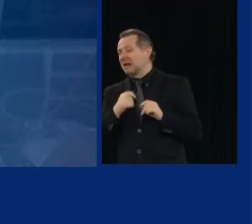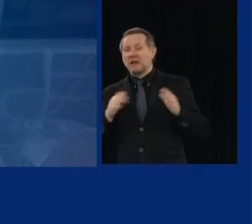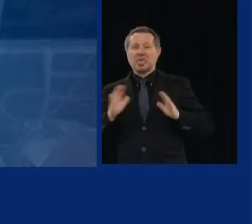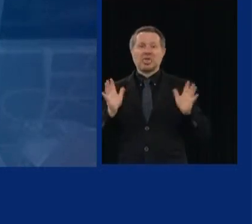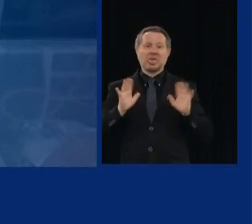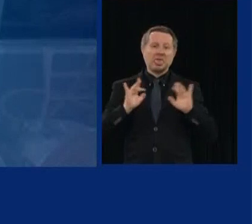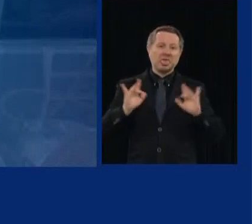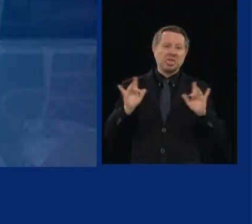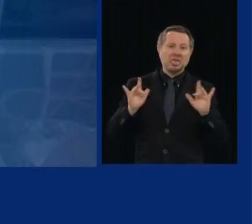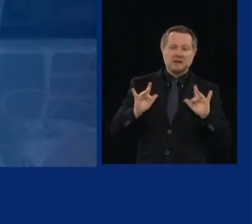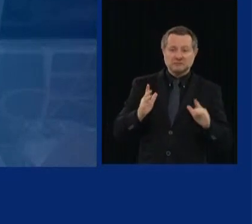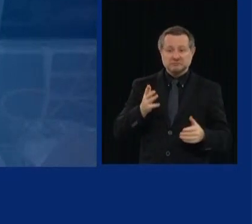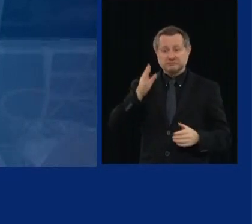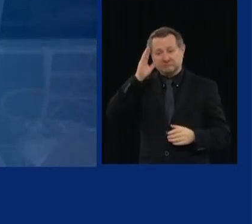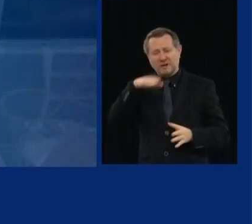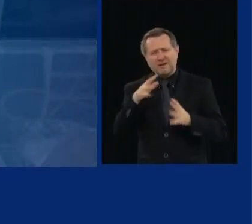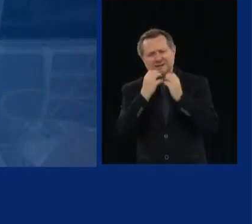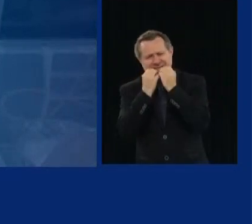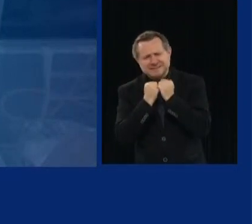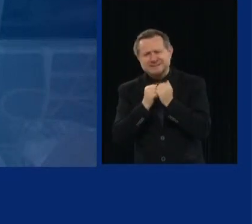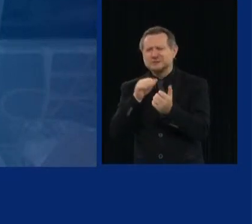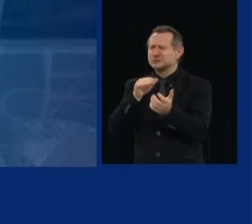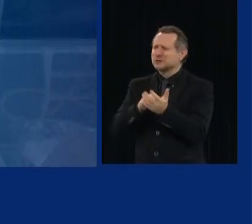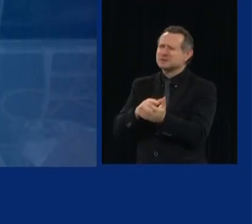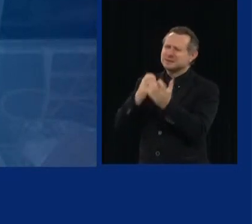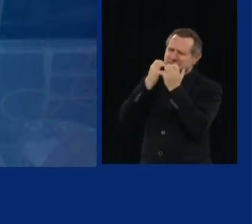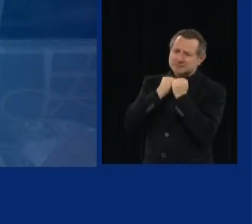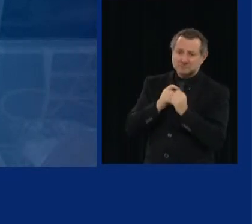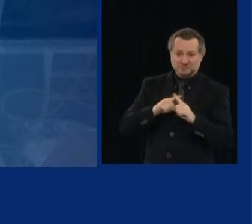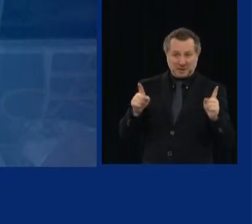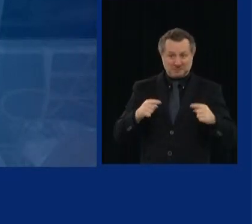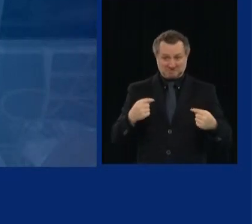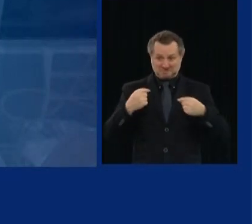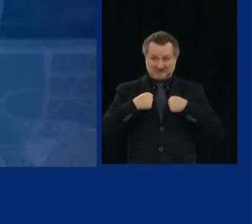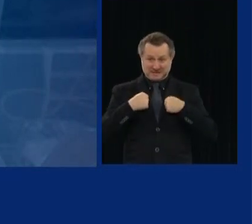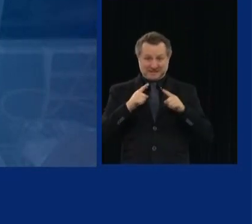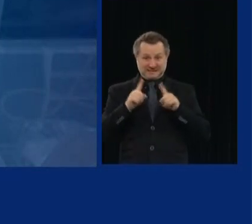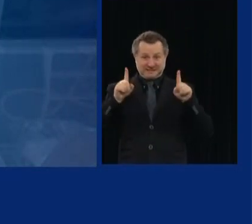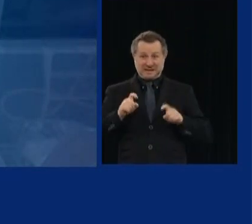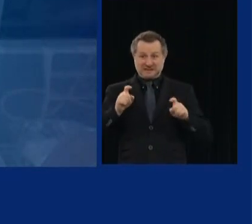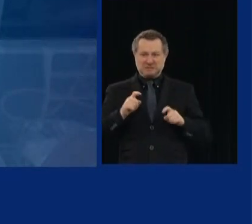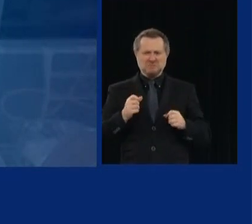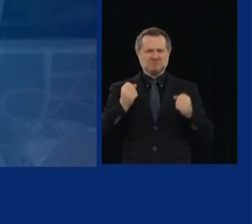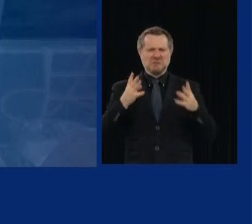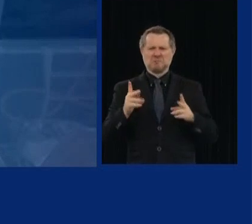SOME PEOPLE DON'T LIKE TO GO TO THE DOCTOR AND DON'T LIKE TO GET TESTED.